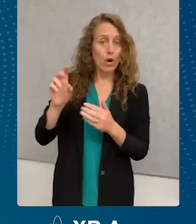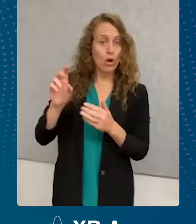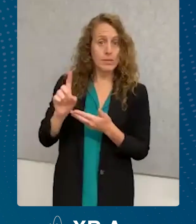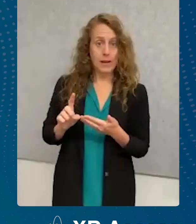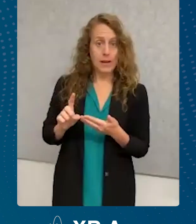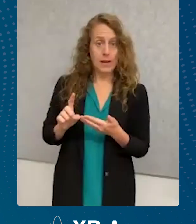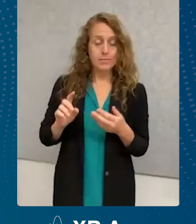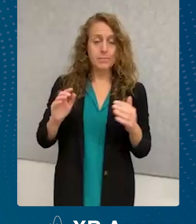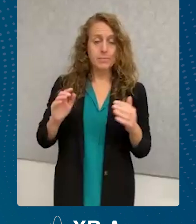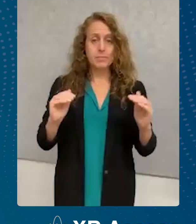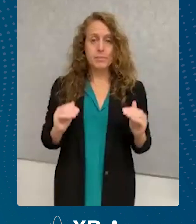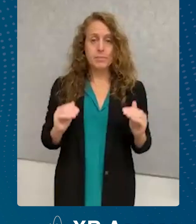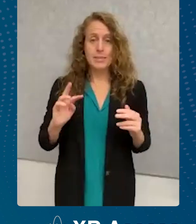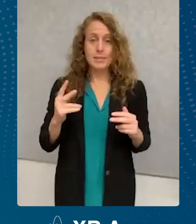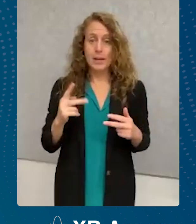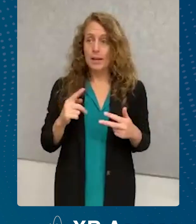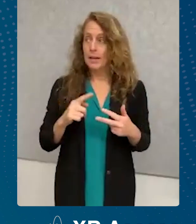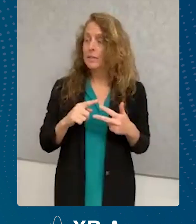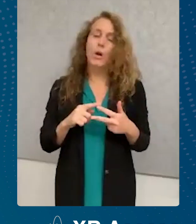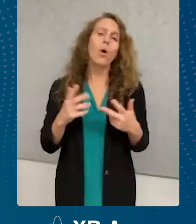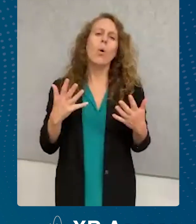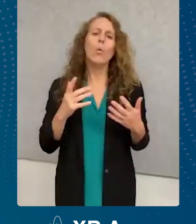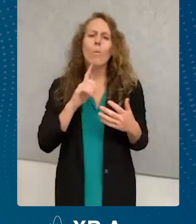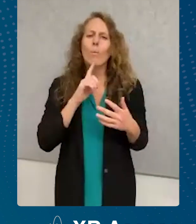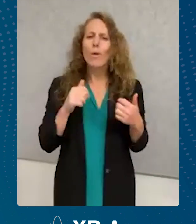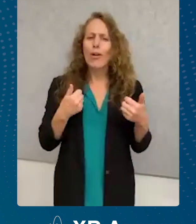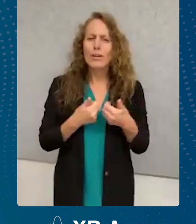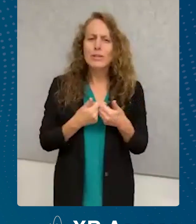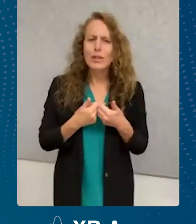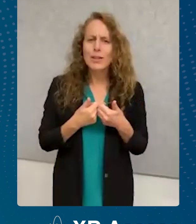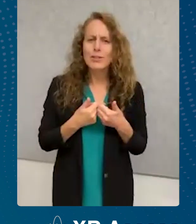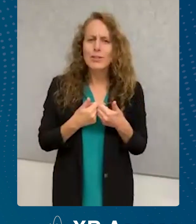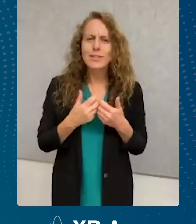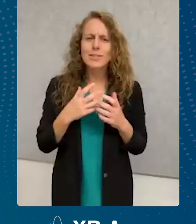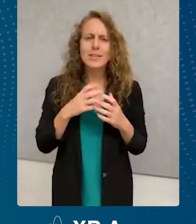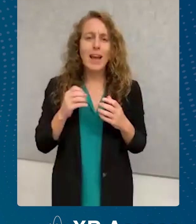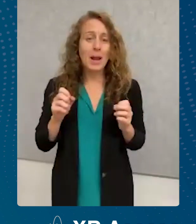Two, what are the challenges and opportunities of trying to do